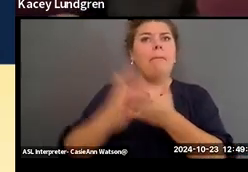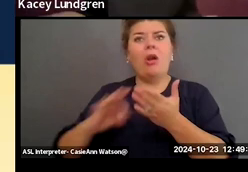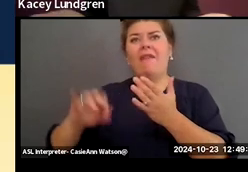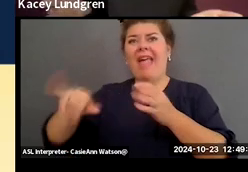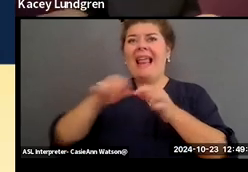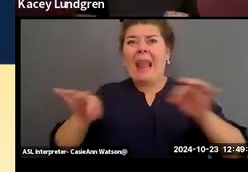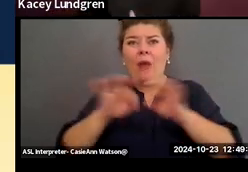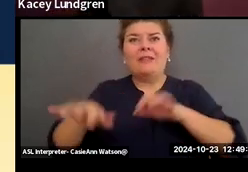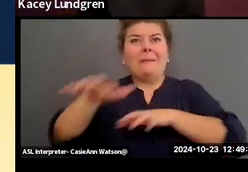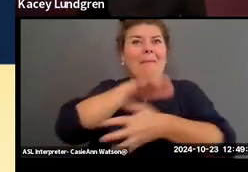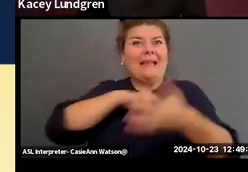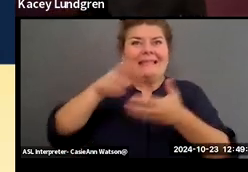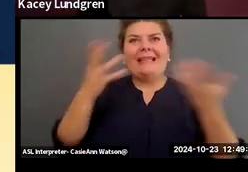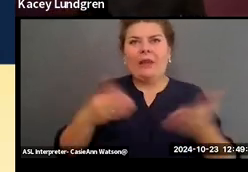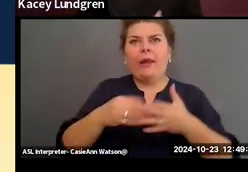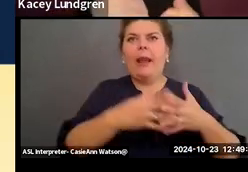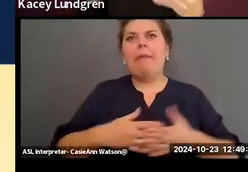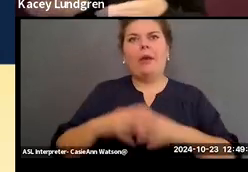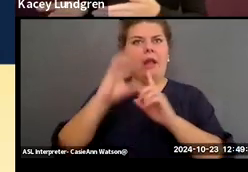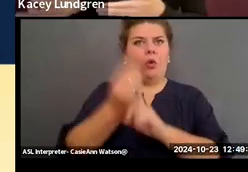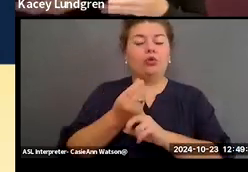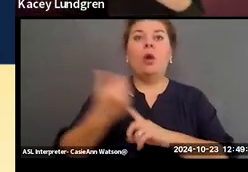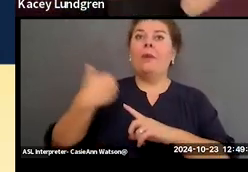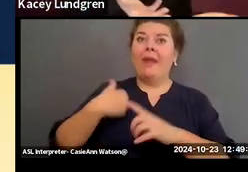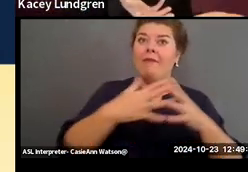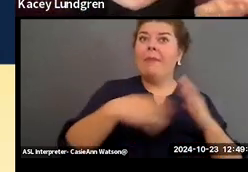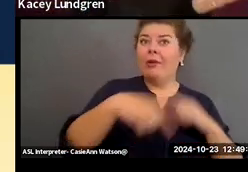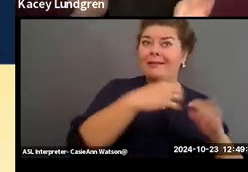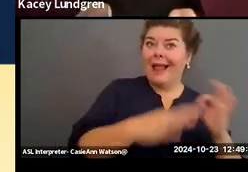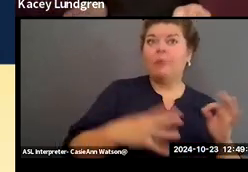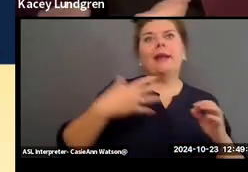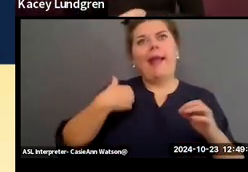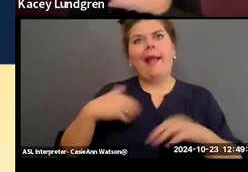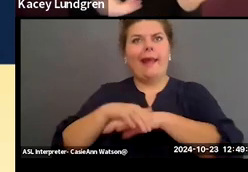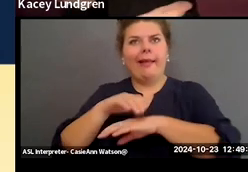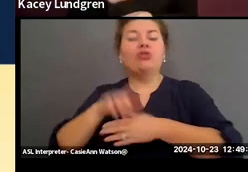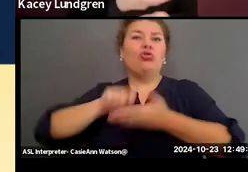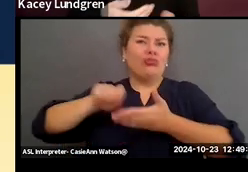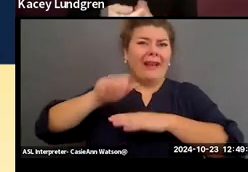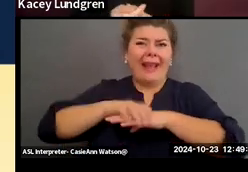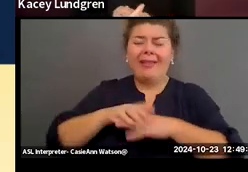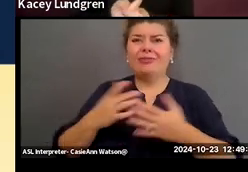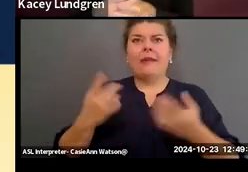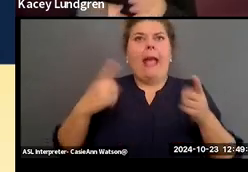here in our American culture where we have American Sign Language, and English, and written English all kind of happening at the same time.